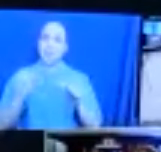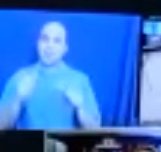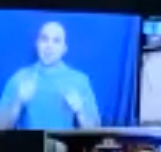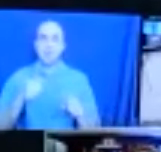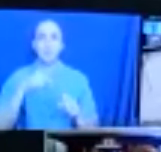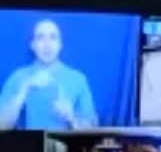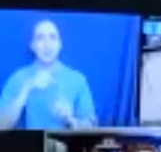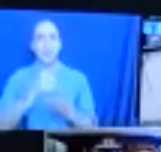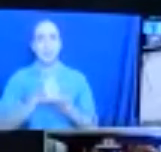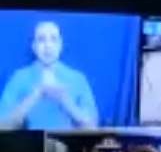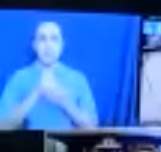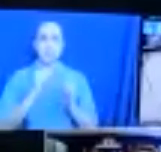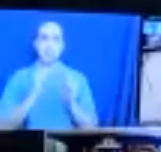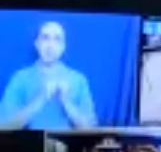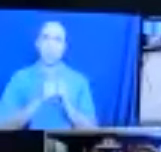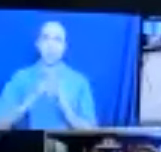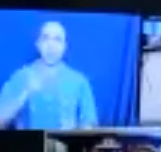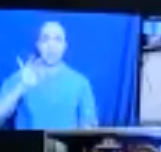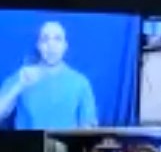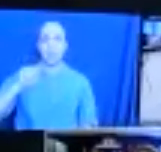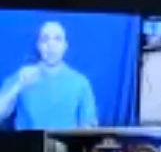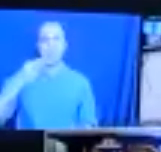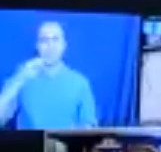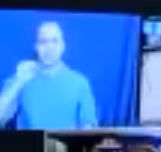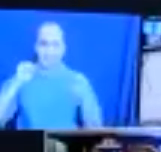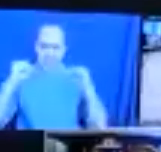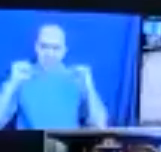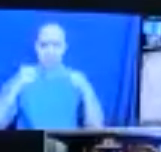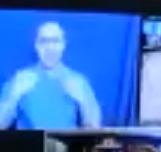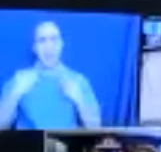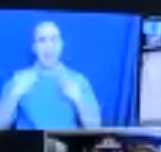MYSELF. THIS IS HELPING ME WITH FITNESS, HEALTH, PRECISION.